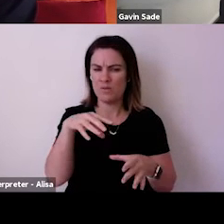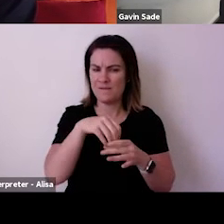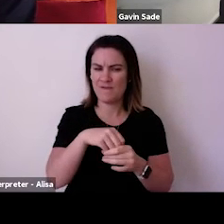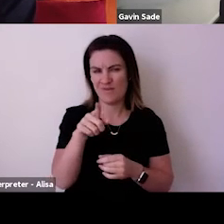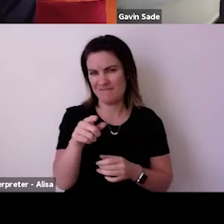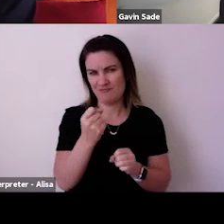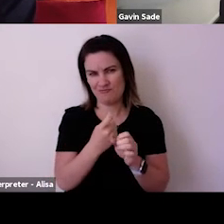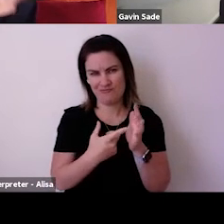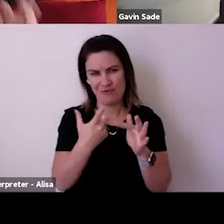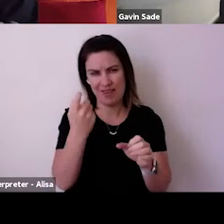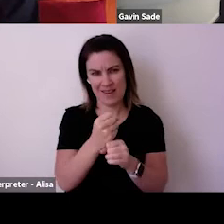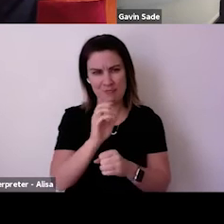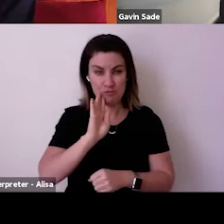We studied this between 2019 to 20